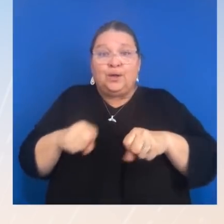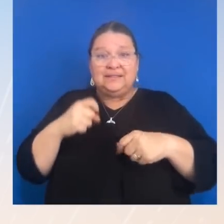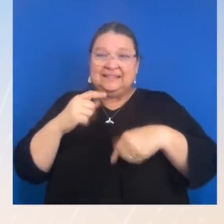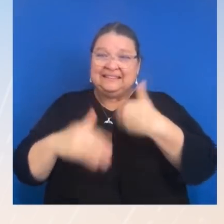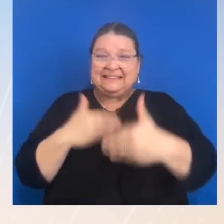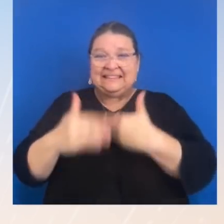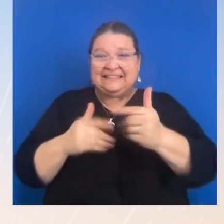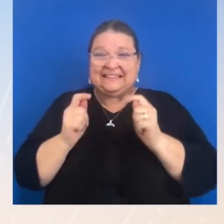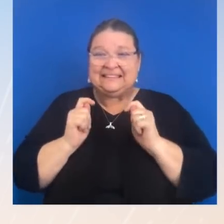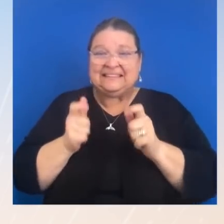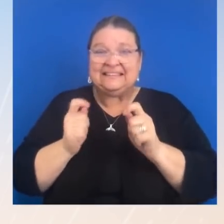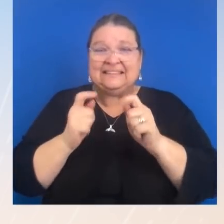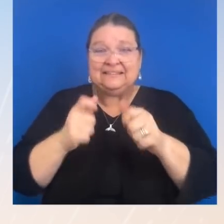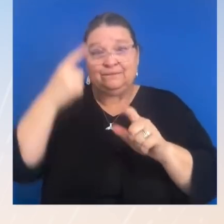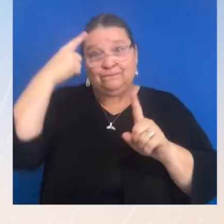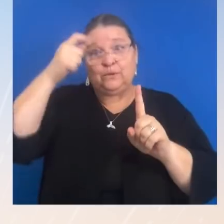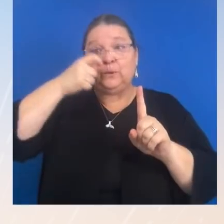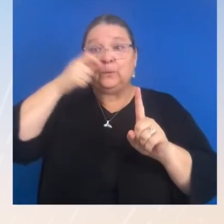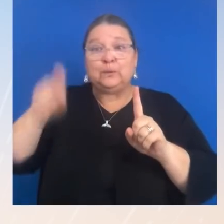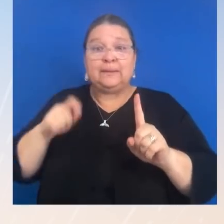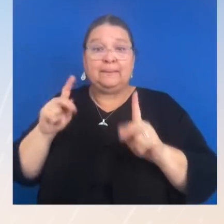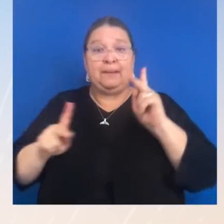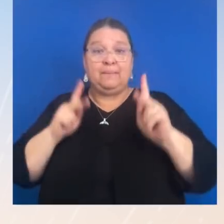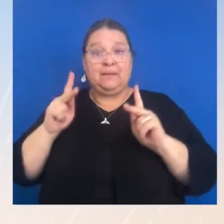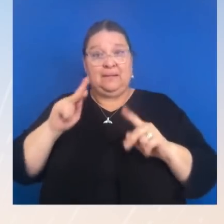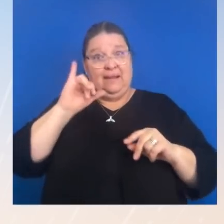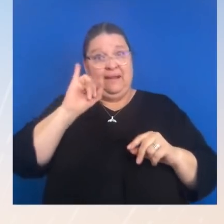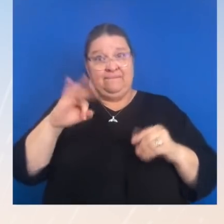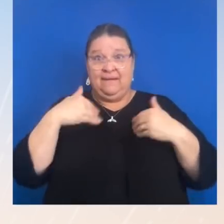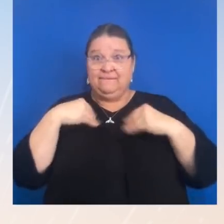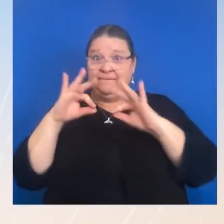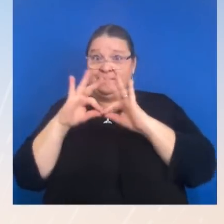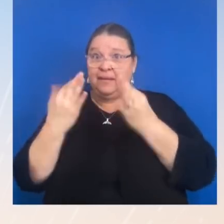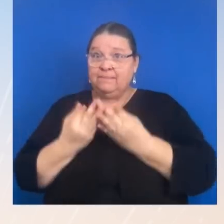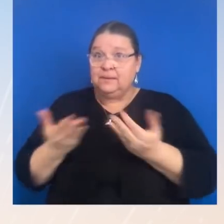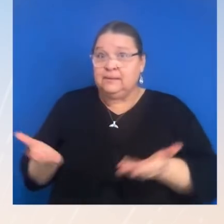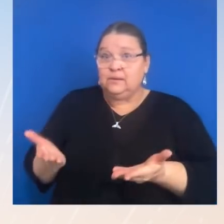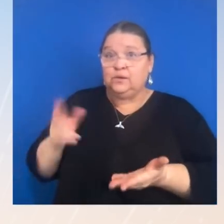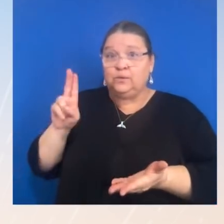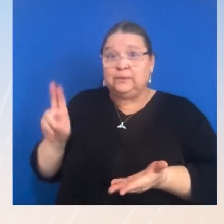and they want to stay here until the war is over. So is that something that the United States is considering?